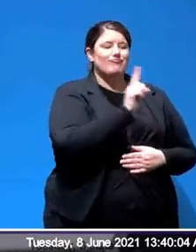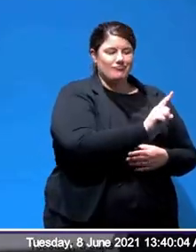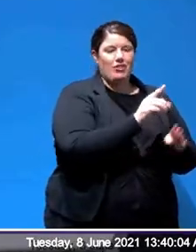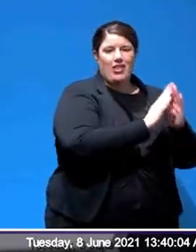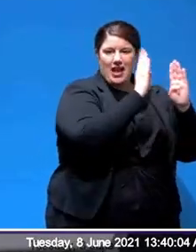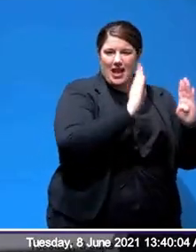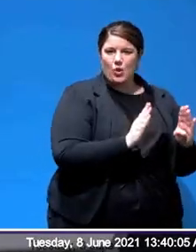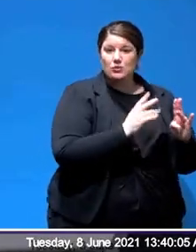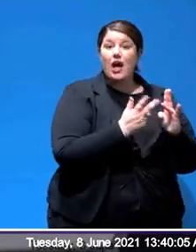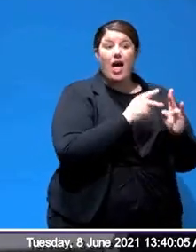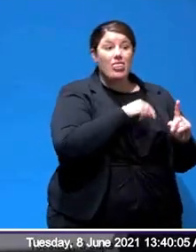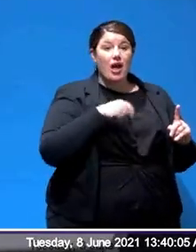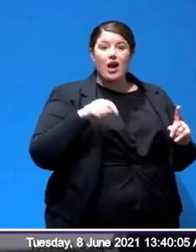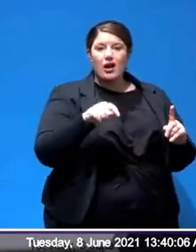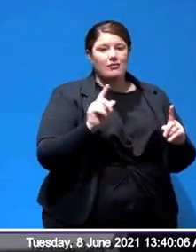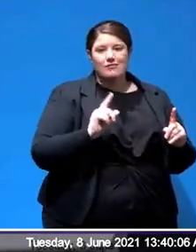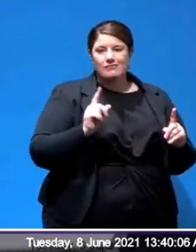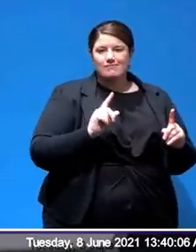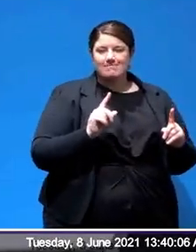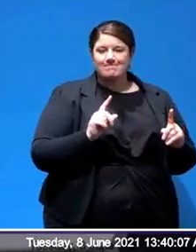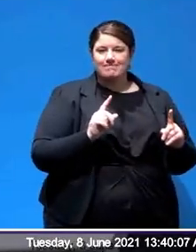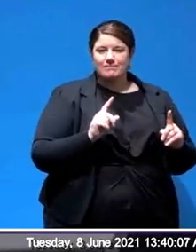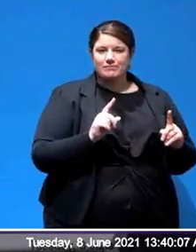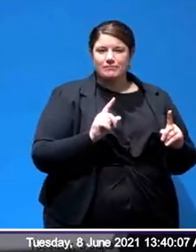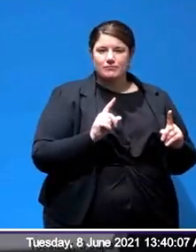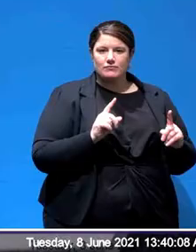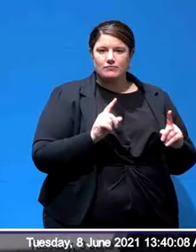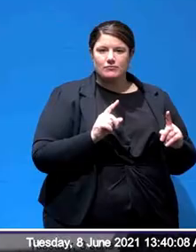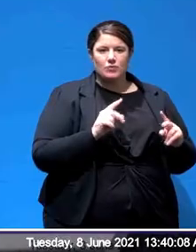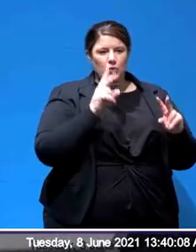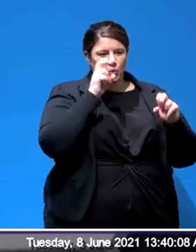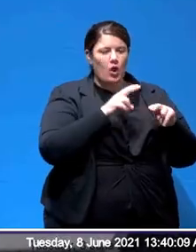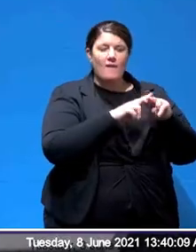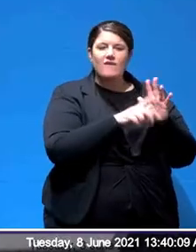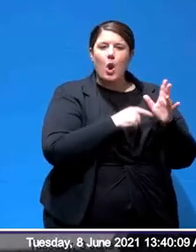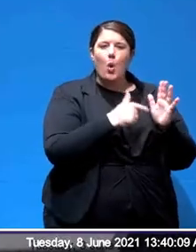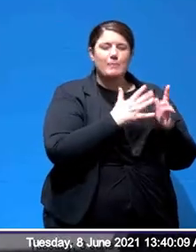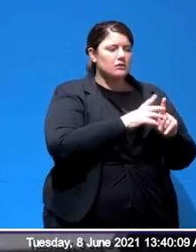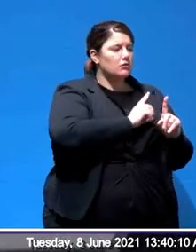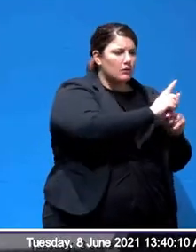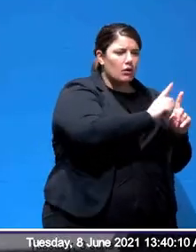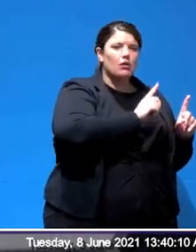The rest of the accommodation sites were supported by what we call a float shift supervisor.